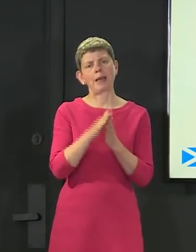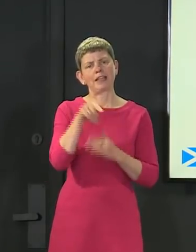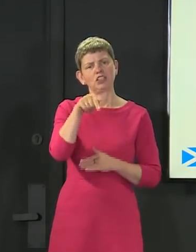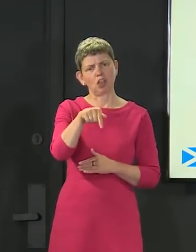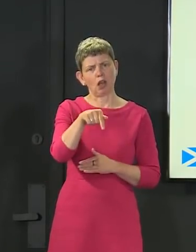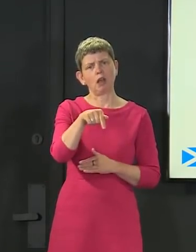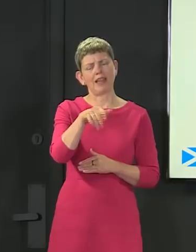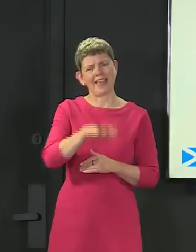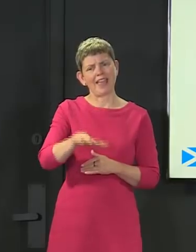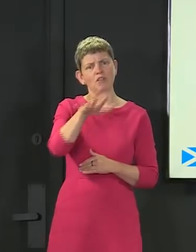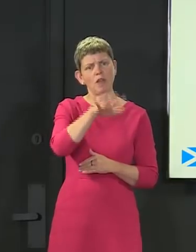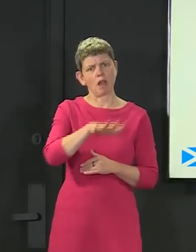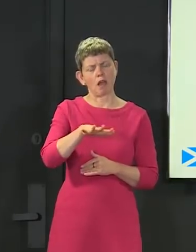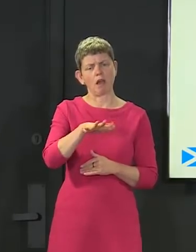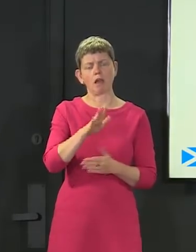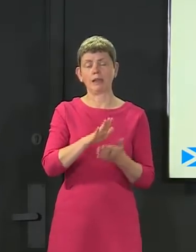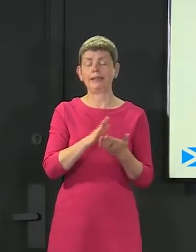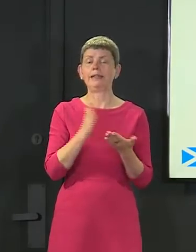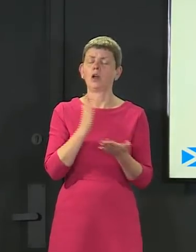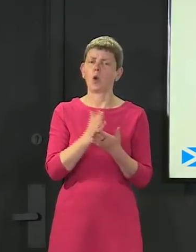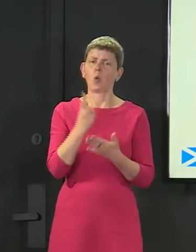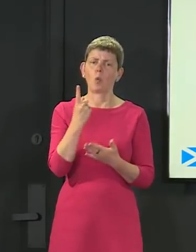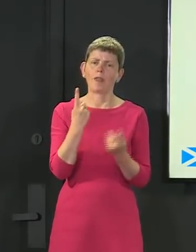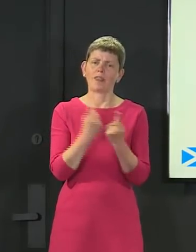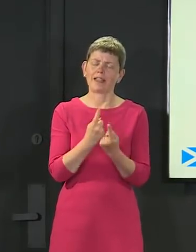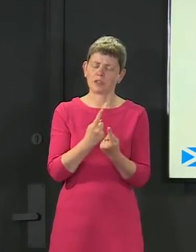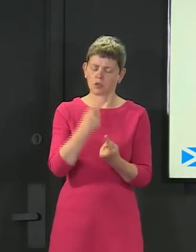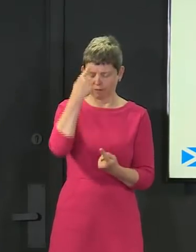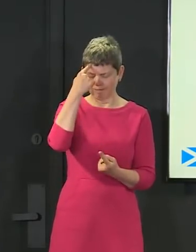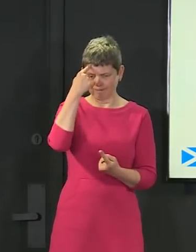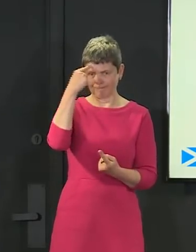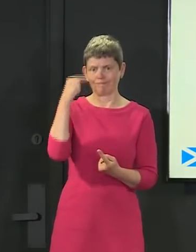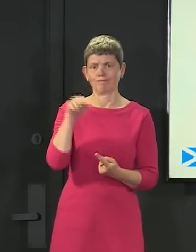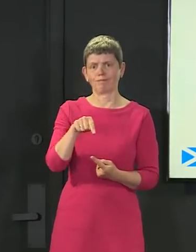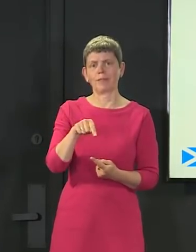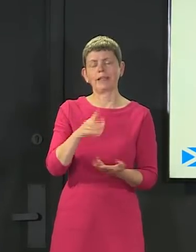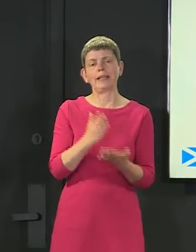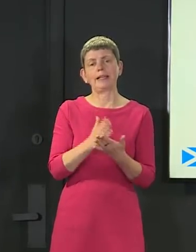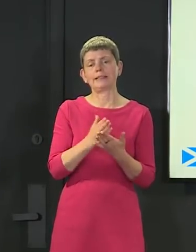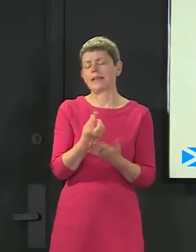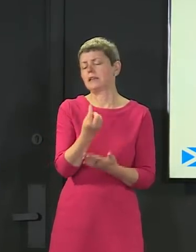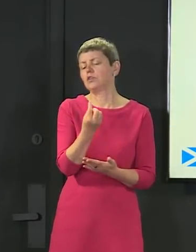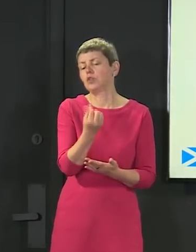it only takes a very small number of infections to cause quite marked fluctuations within that